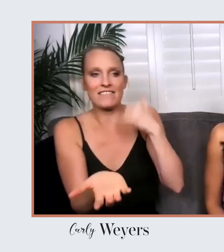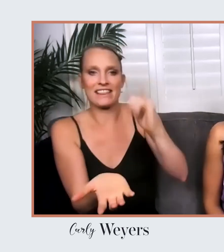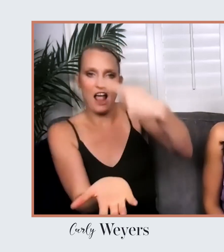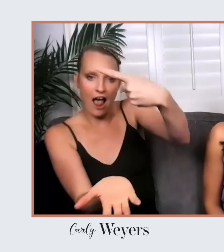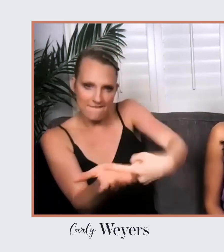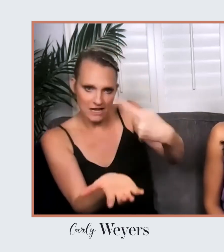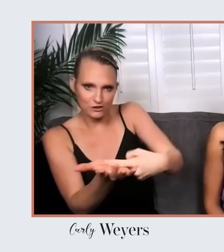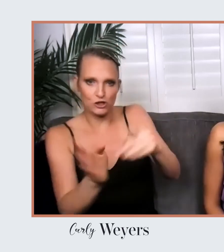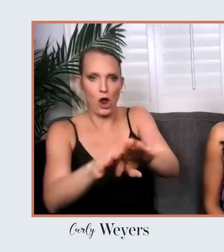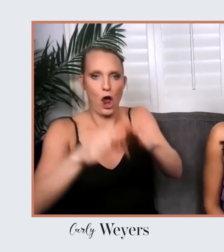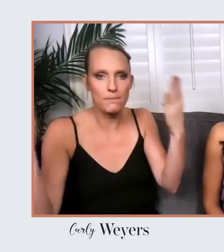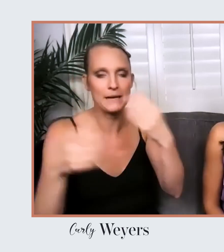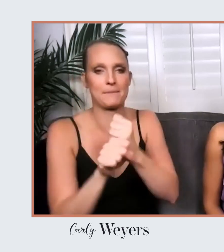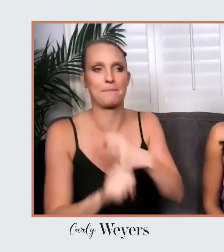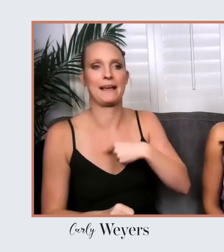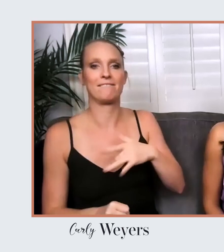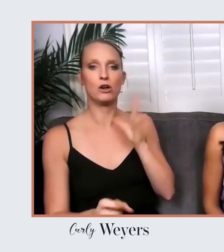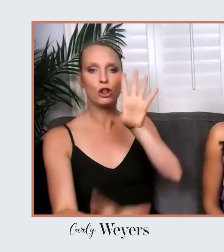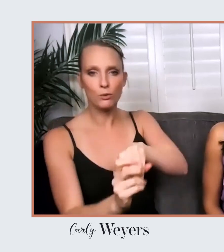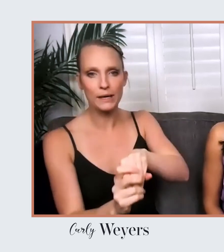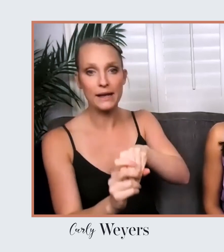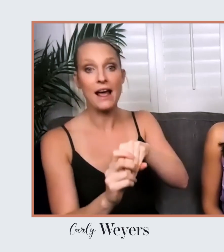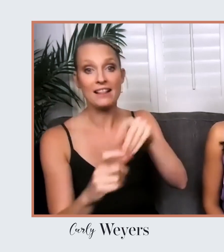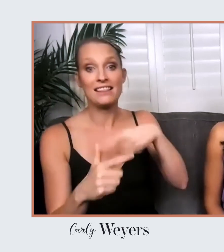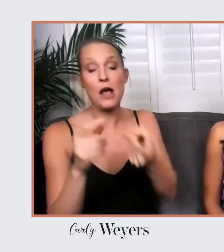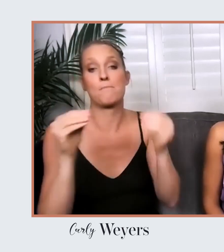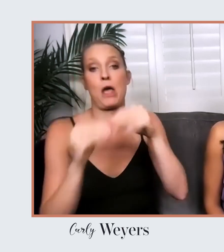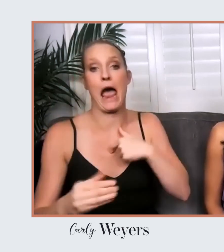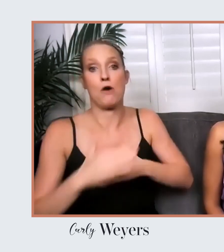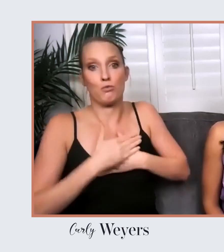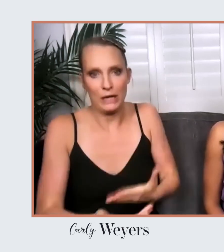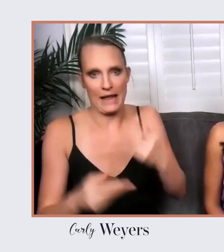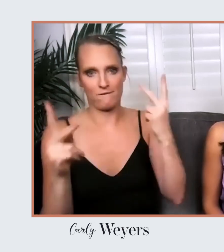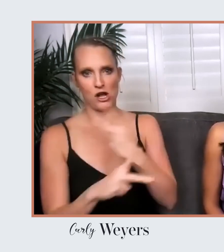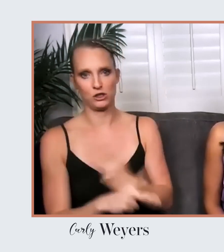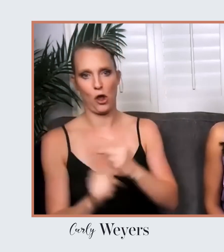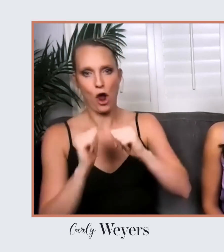Just having that open conversation, it makes me feel included, and the more that happens,